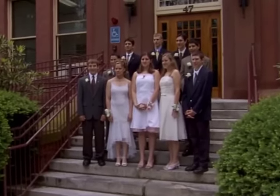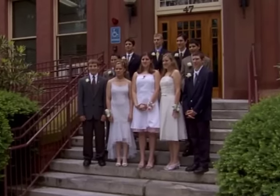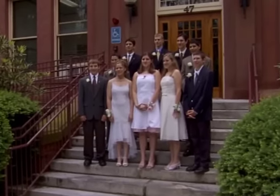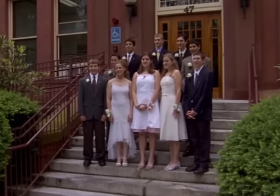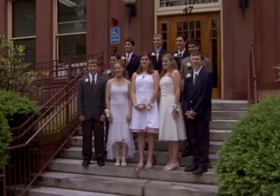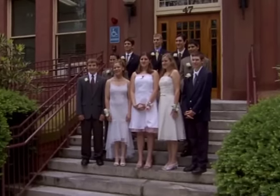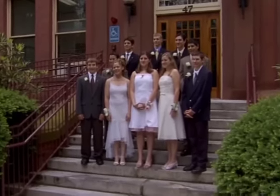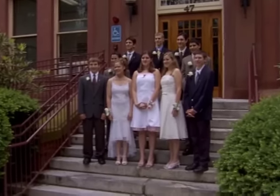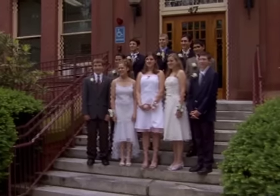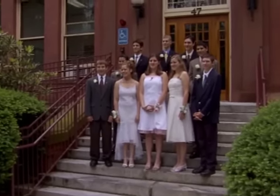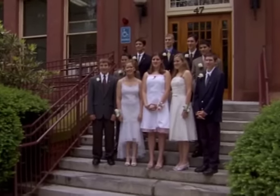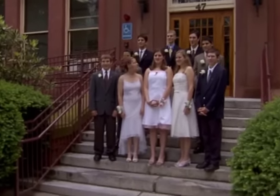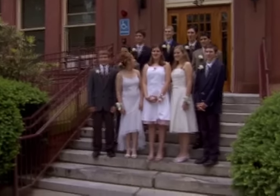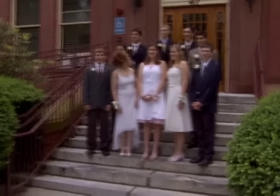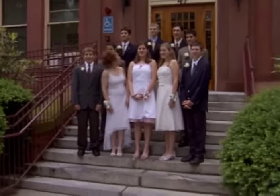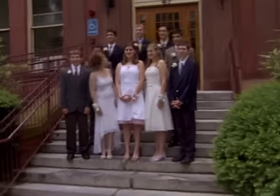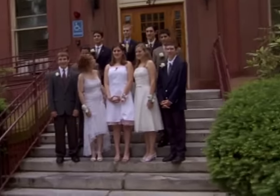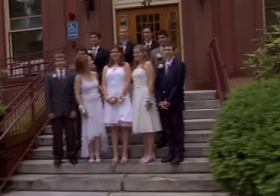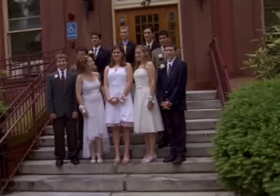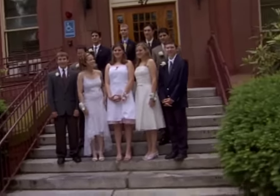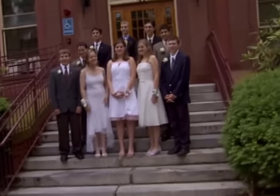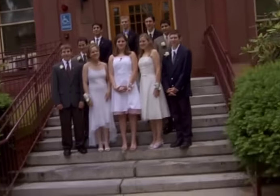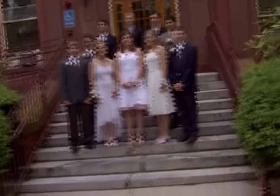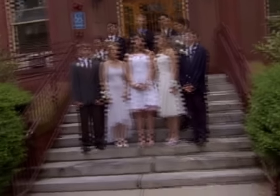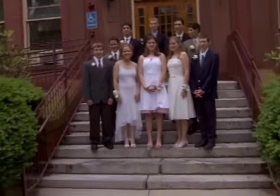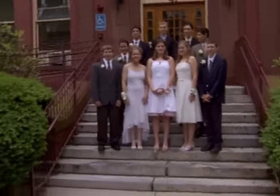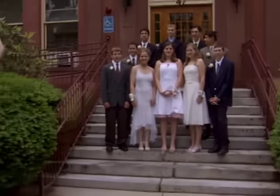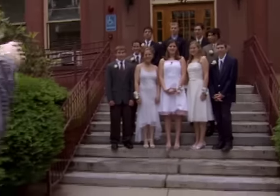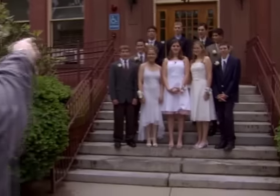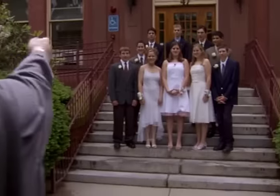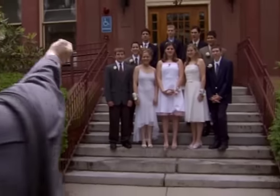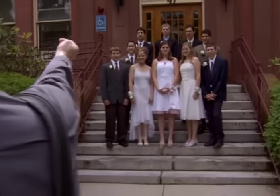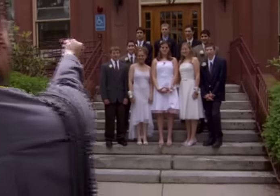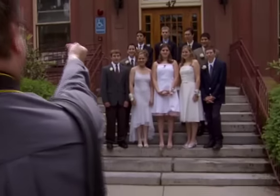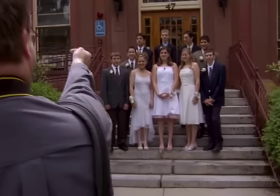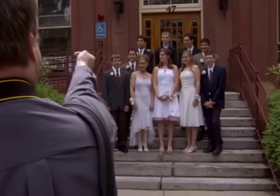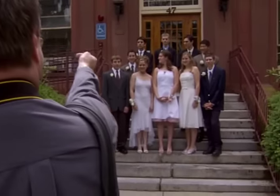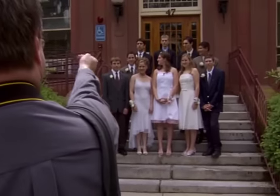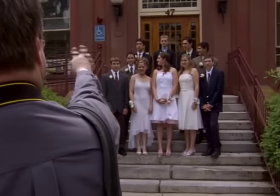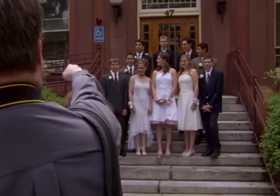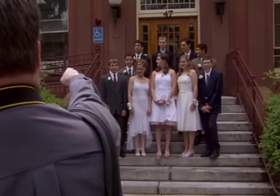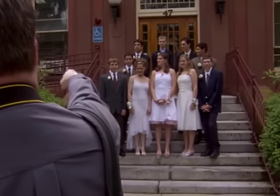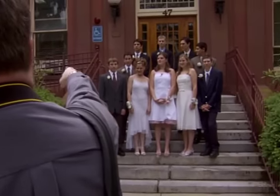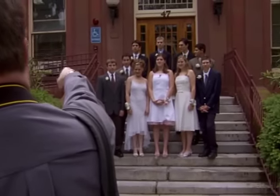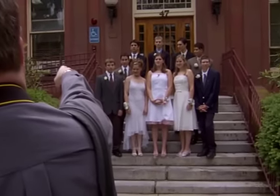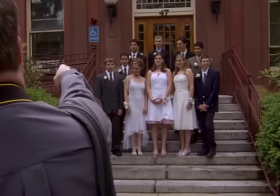with hearing people all their lives. Yet most Americans have very little understanding